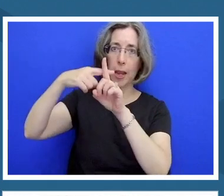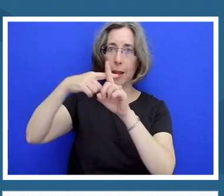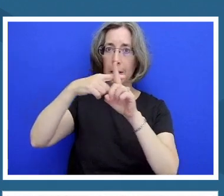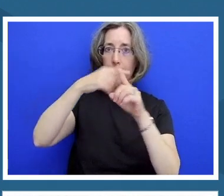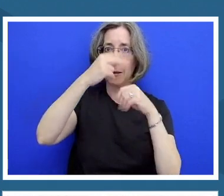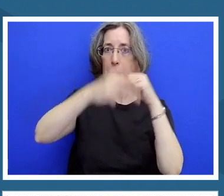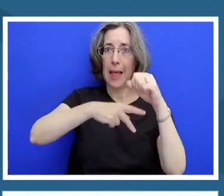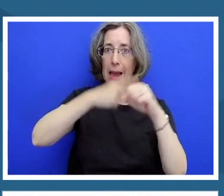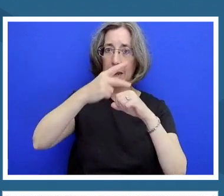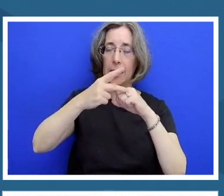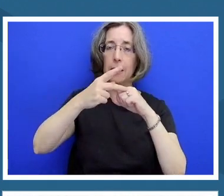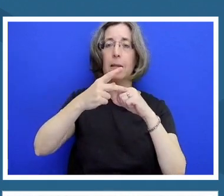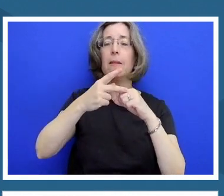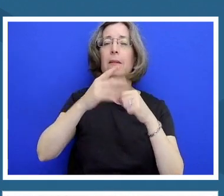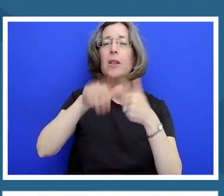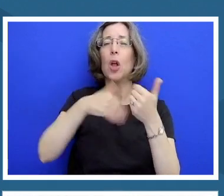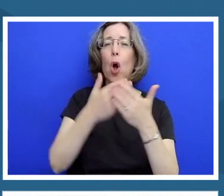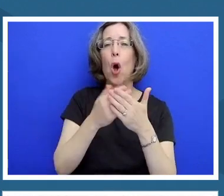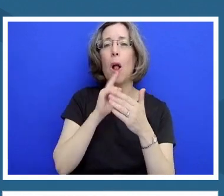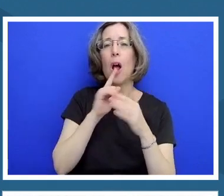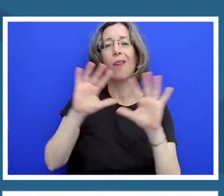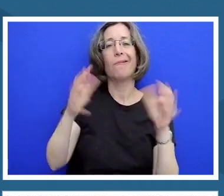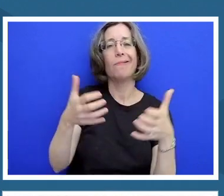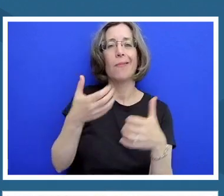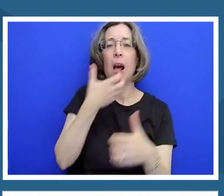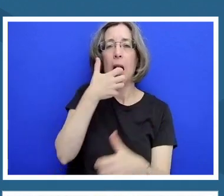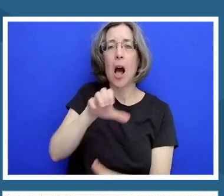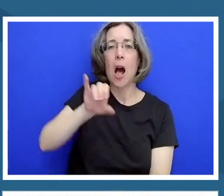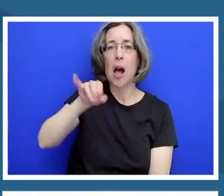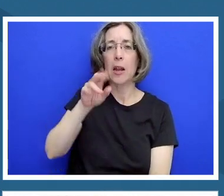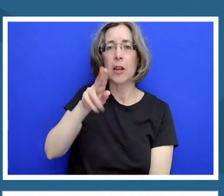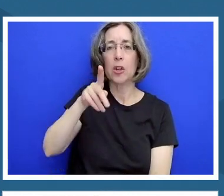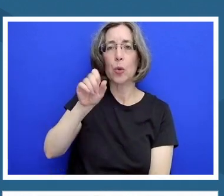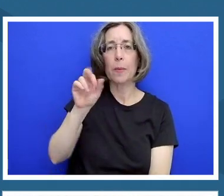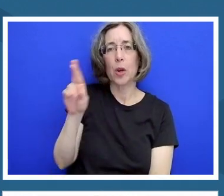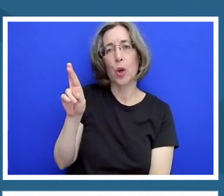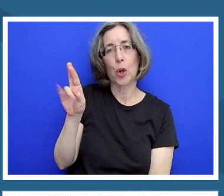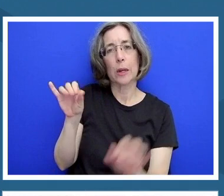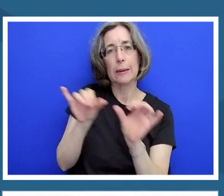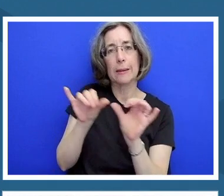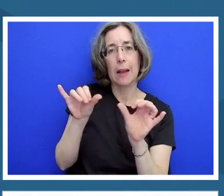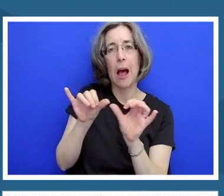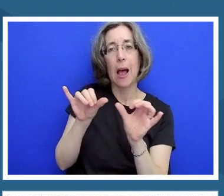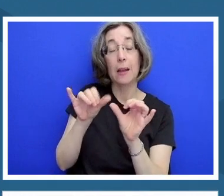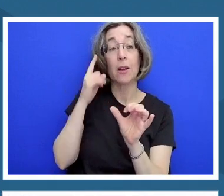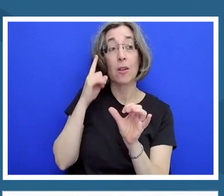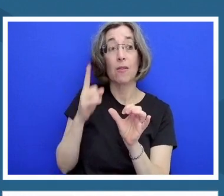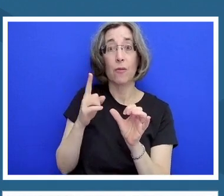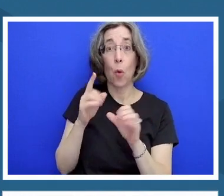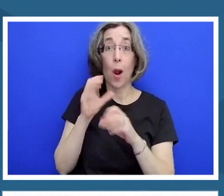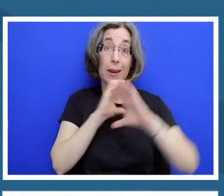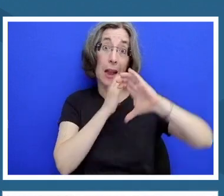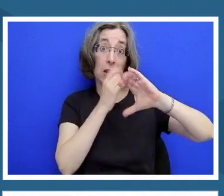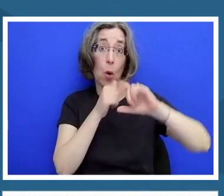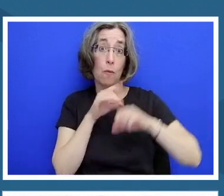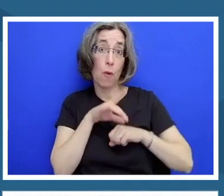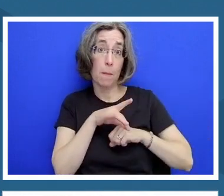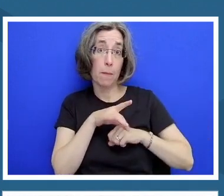they're in order for small ground-based telescopes to detect that dip uh the